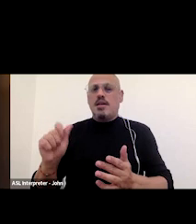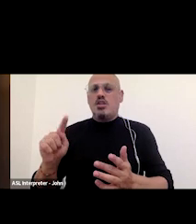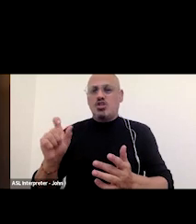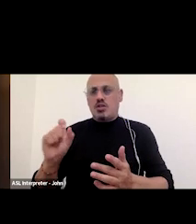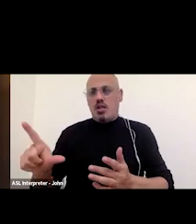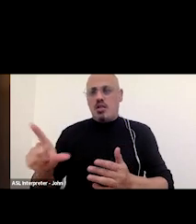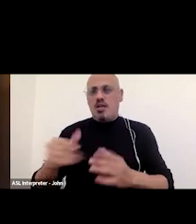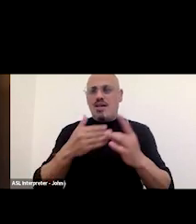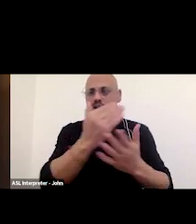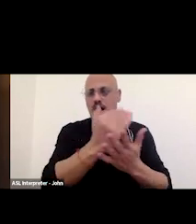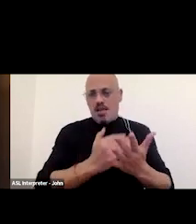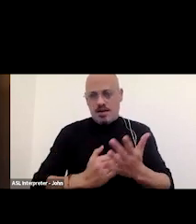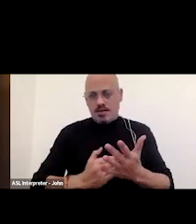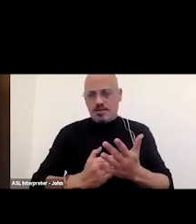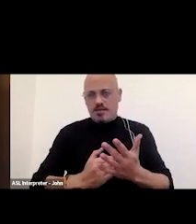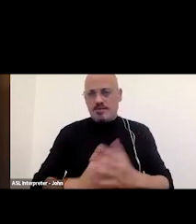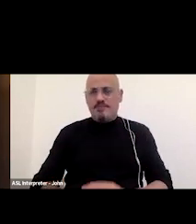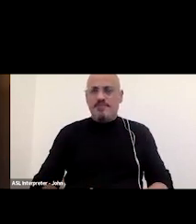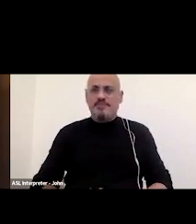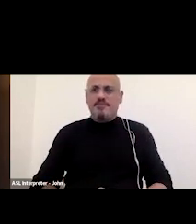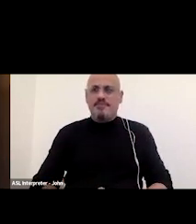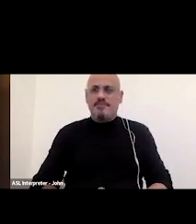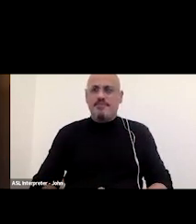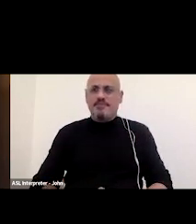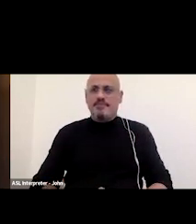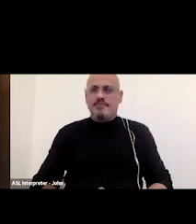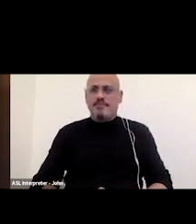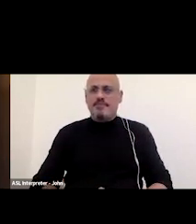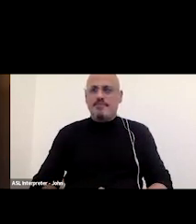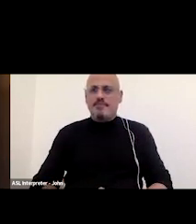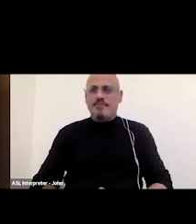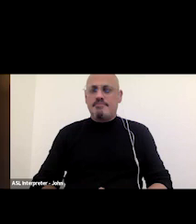So these rules are meant to provide consistency